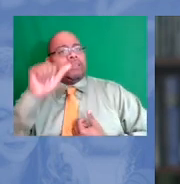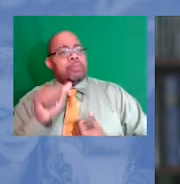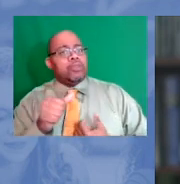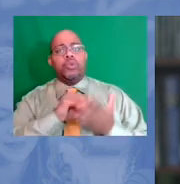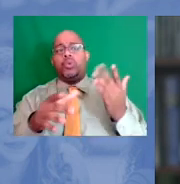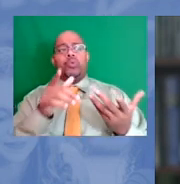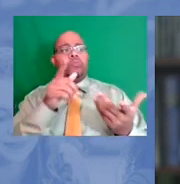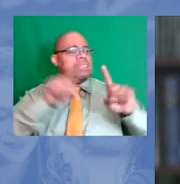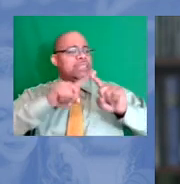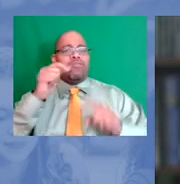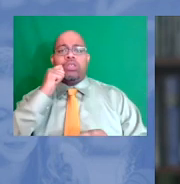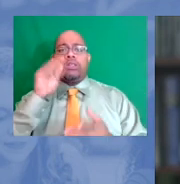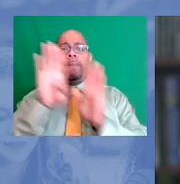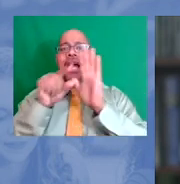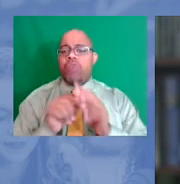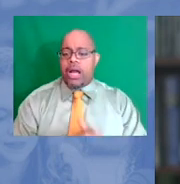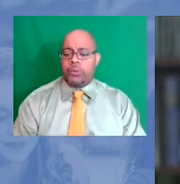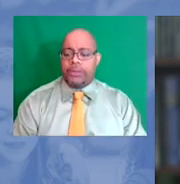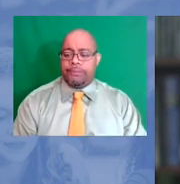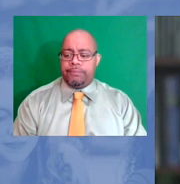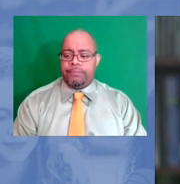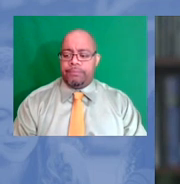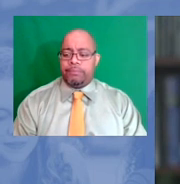BACKGROUNDS. THEY SPOKE ABOUT A SYSTEM WHERE ALL STUDENTS